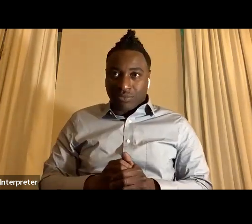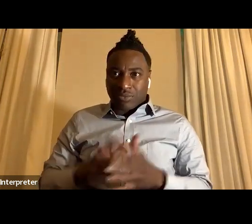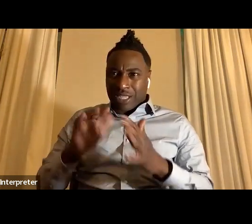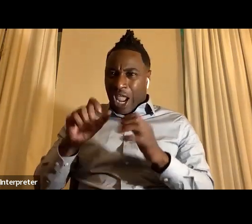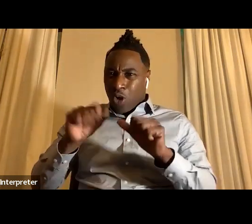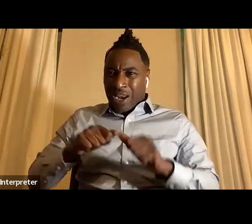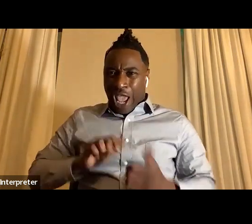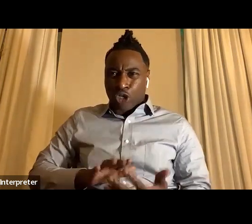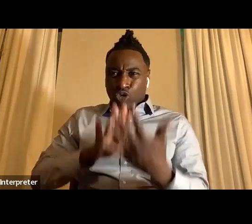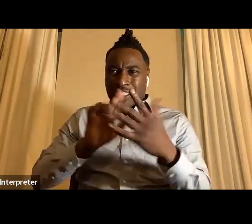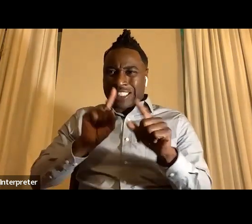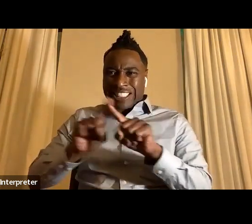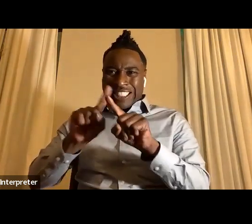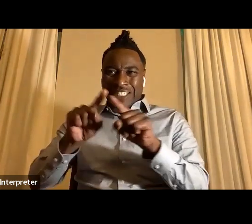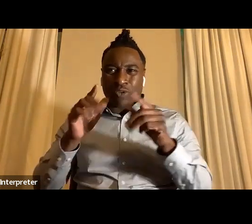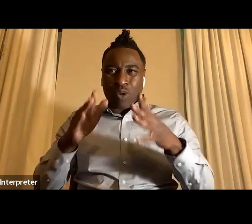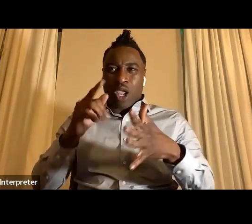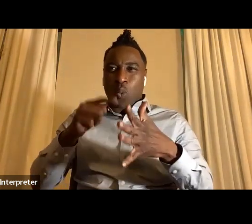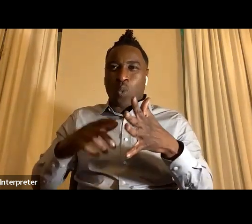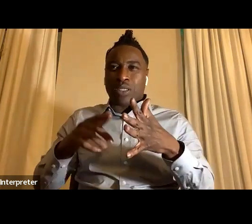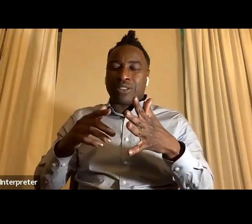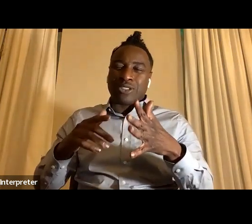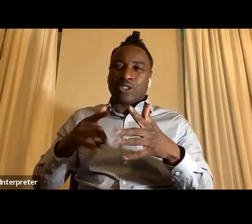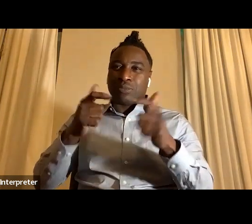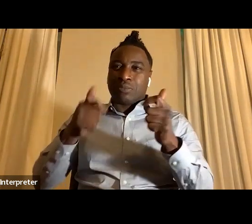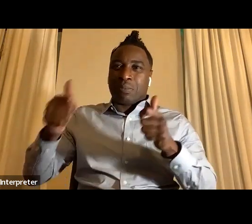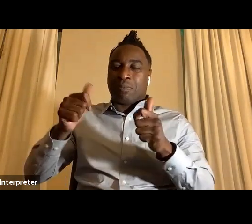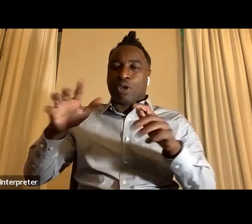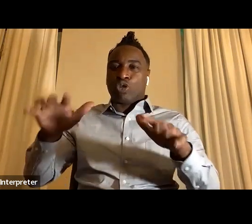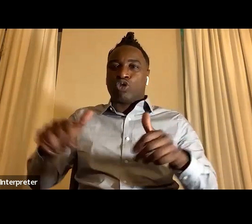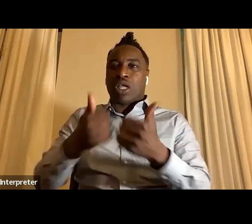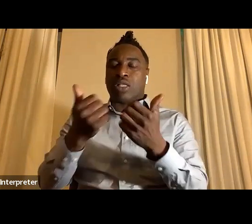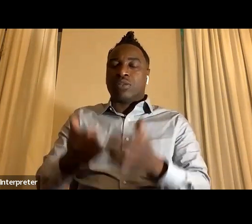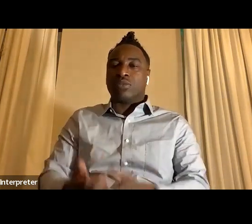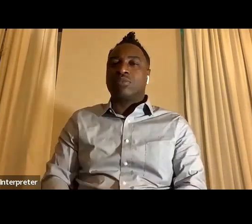What's your biggest challenge? Oh.